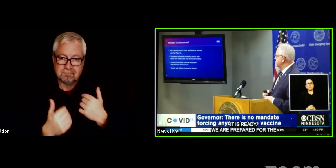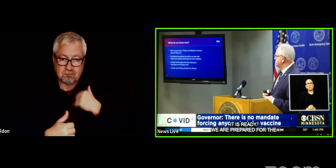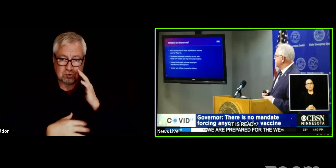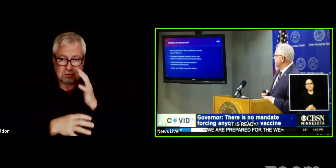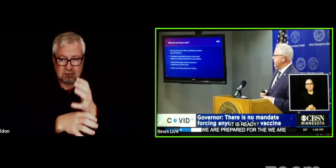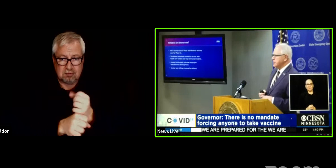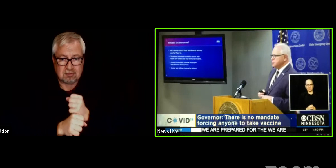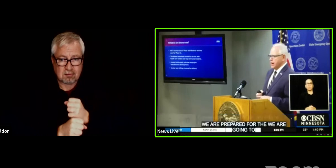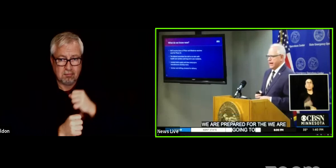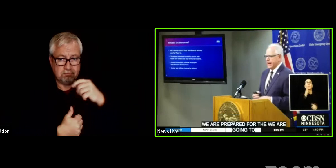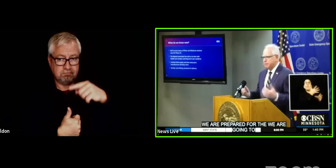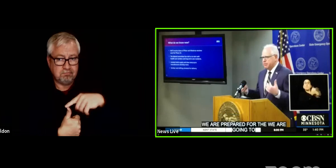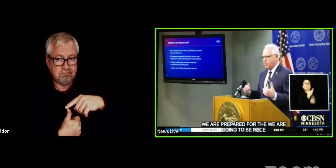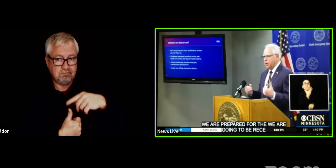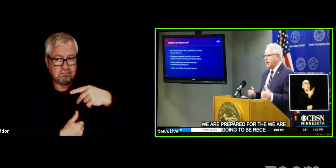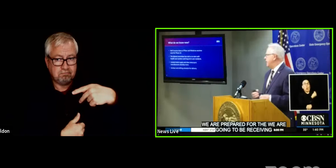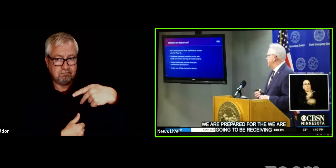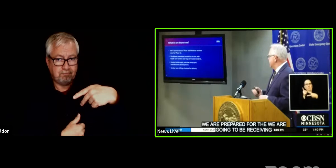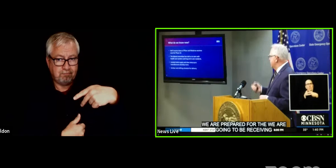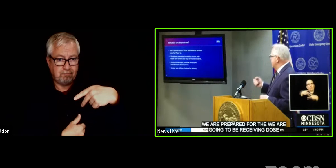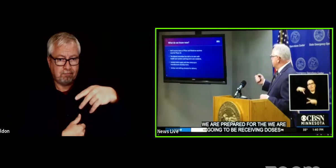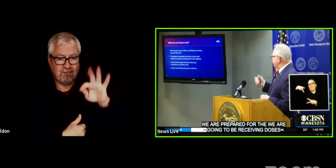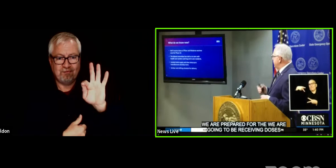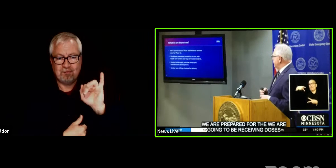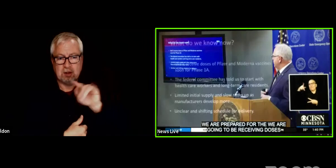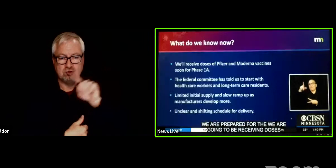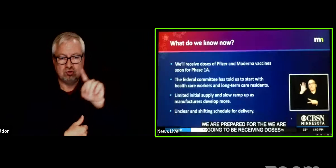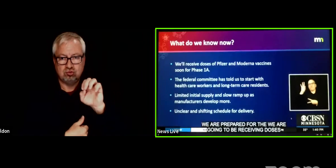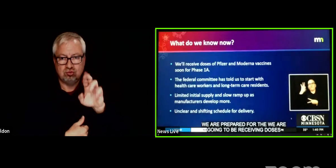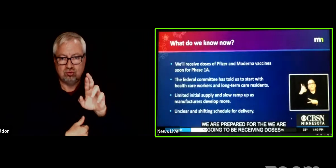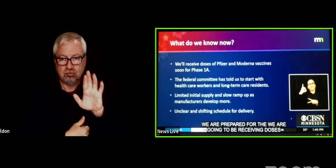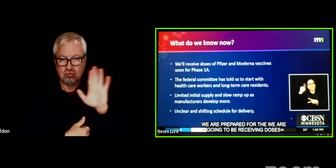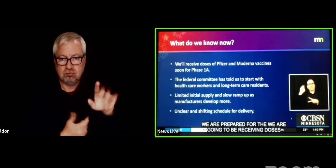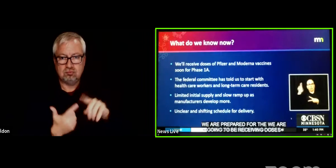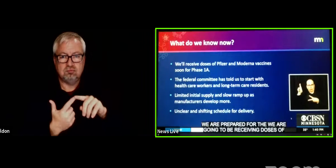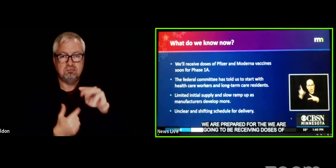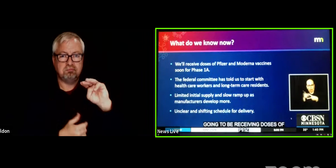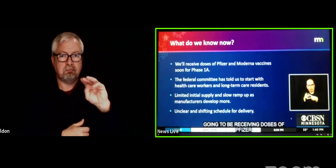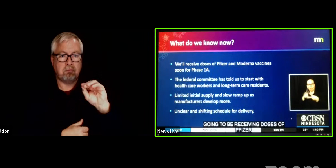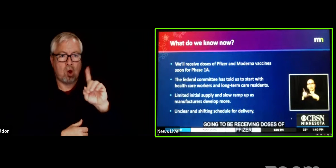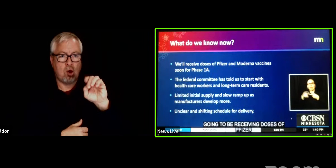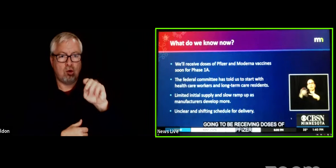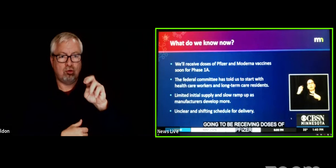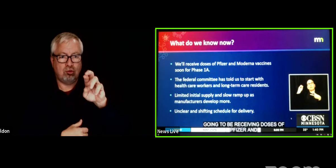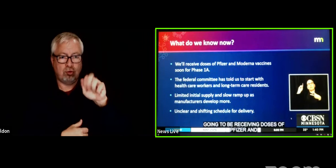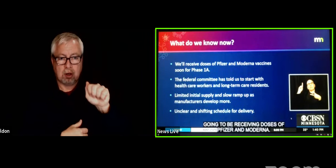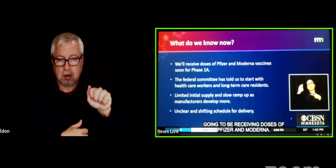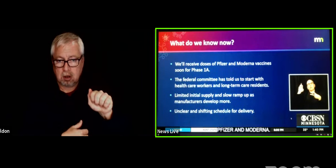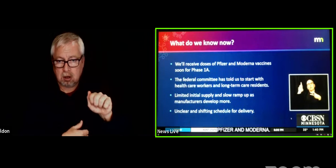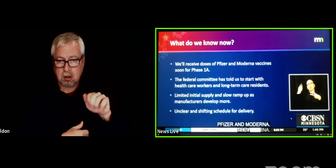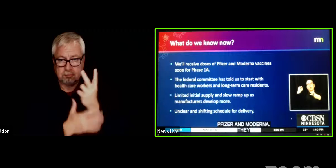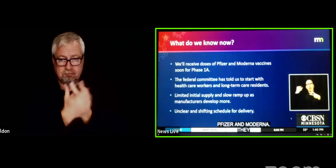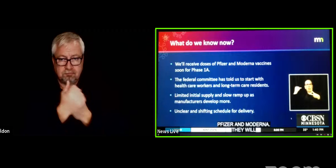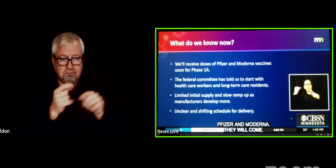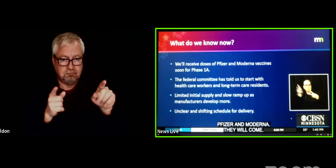FOR FACE ONE A. THE COMMITTEE HAS TOLD US TO START WITH HEALTH CARE WORKERS AND LONG-TERM CAME RESIDENTS.